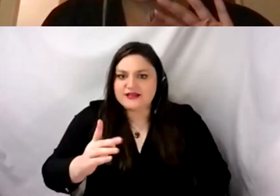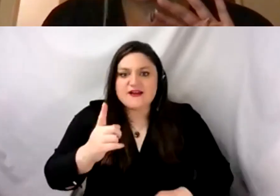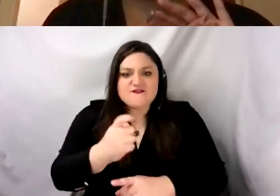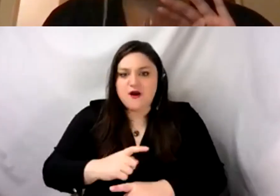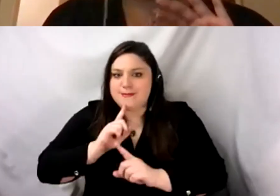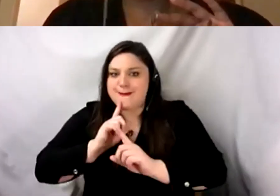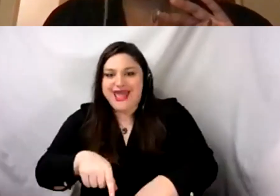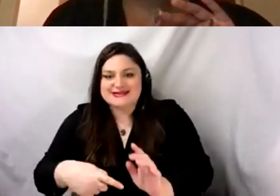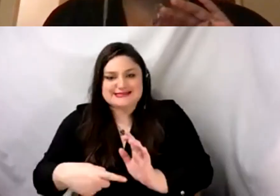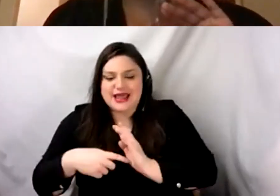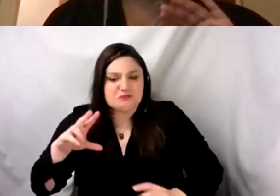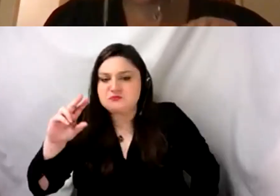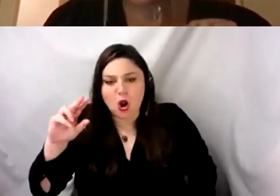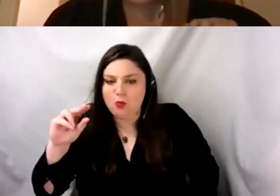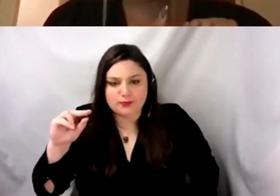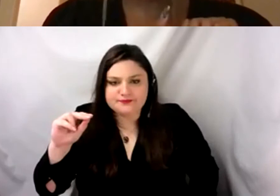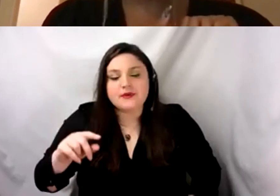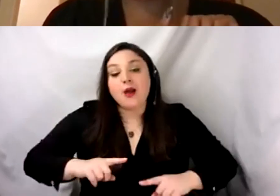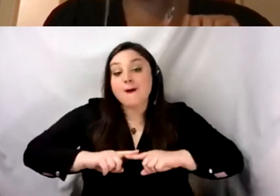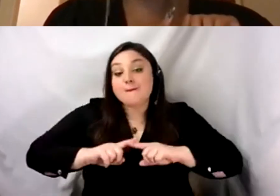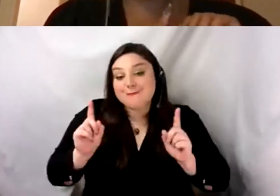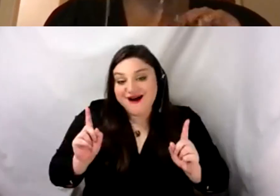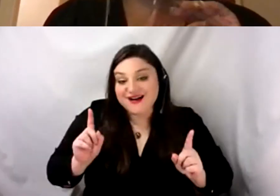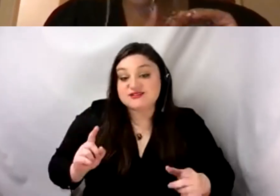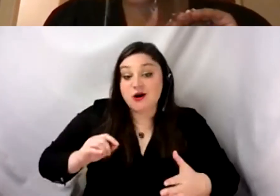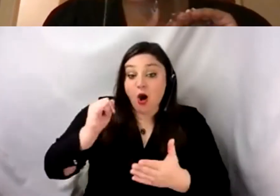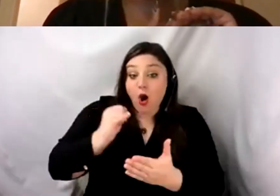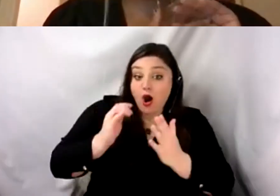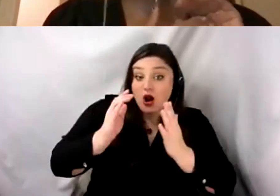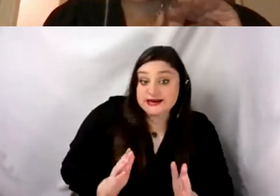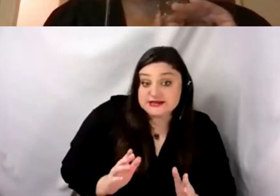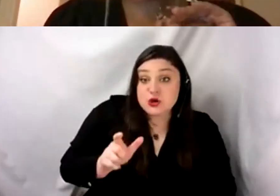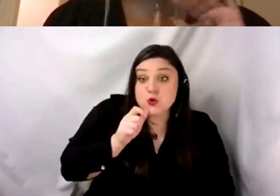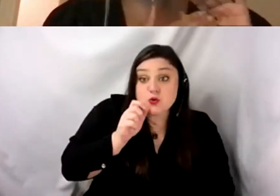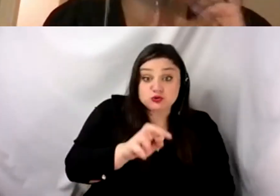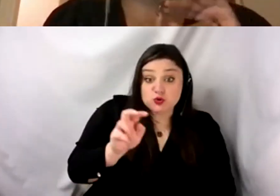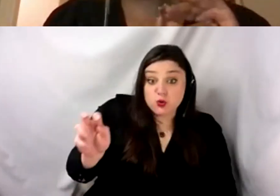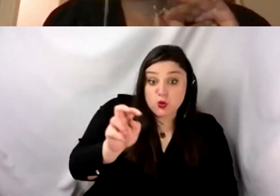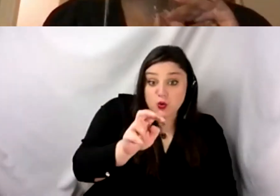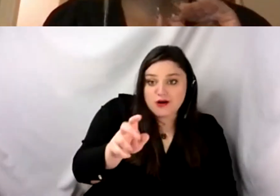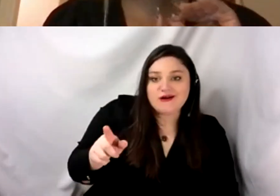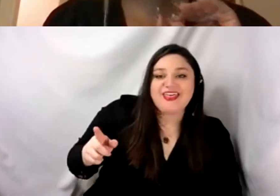I think we will continue to see changes there based on vaccine